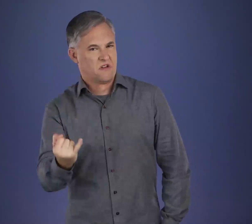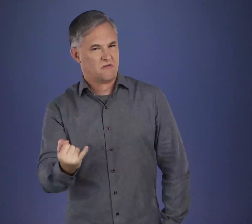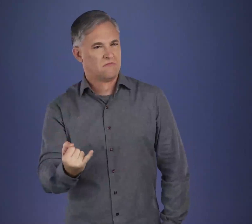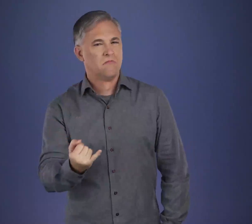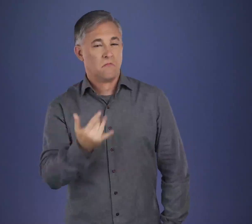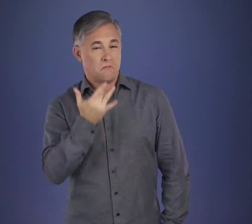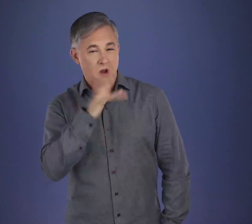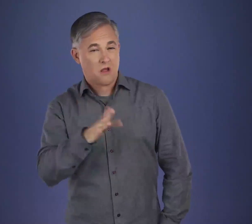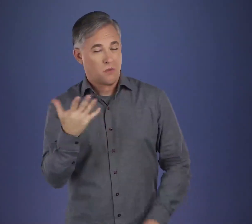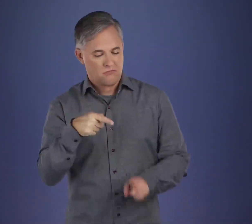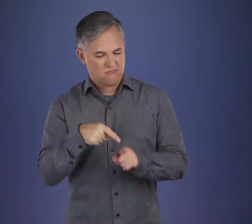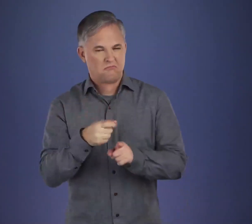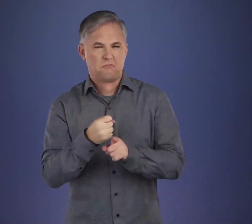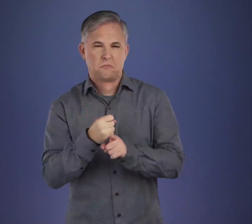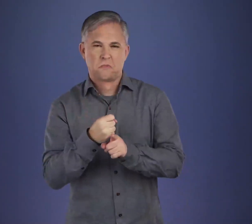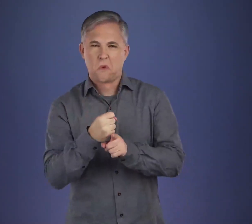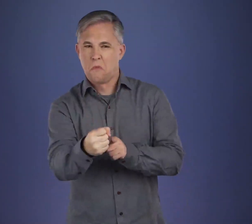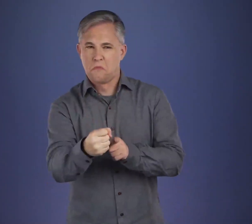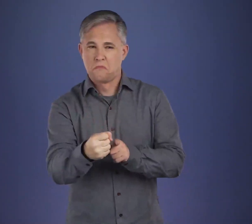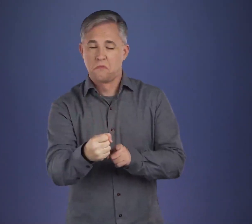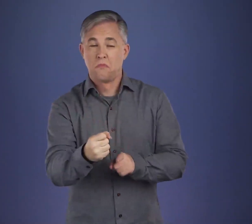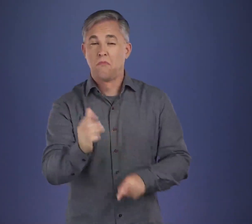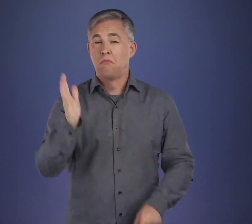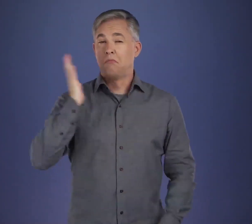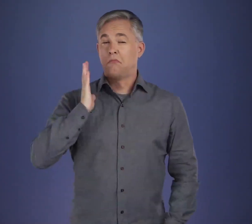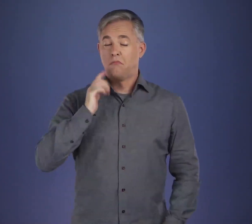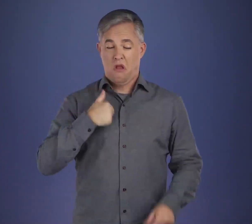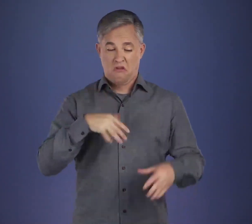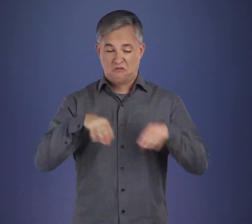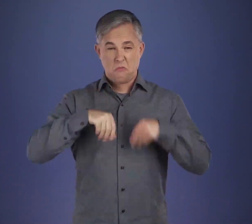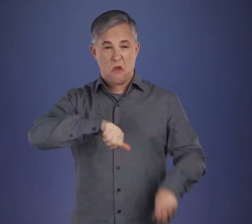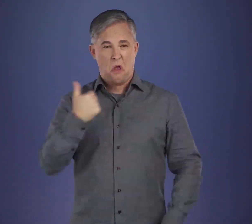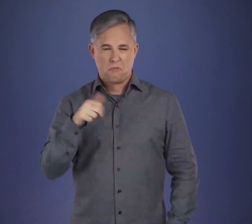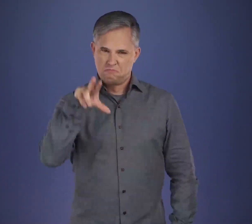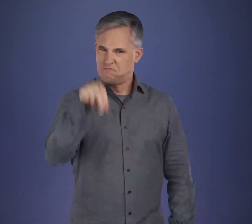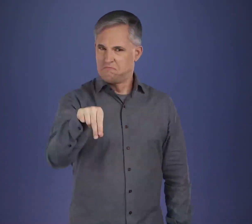At the time, I couldn’t have bought anything else.”